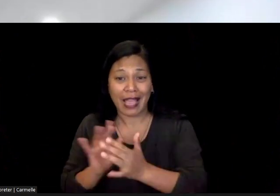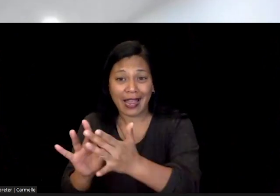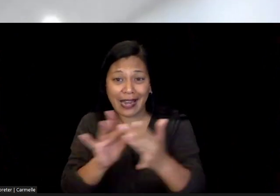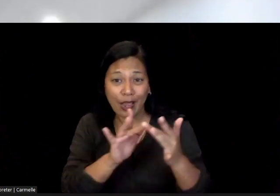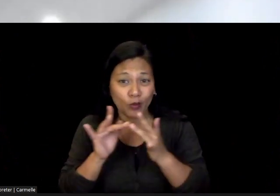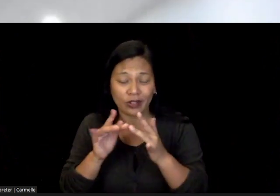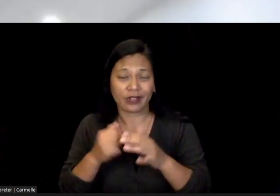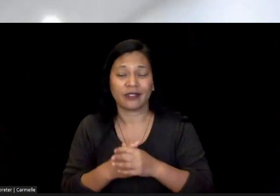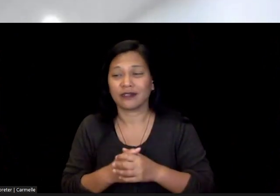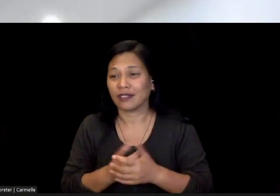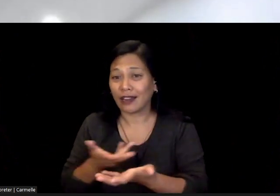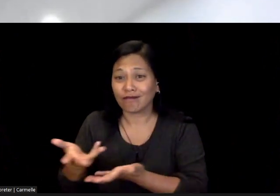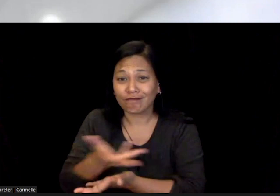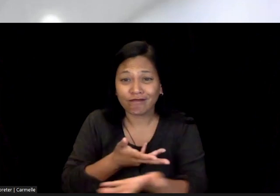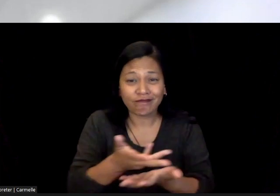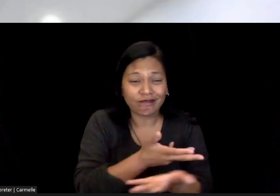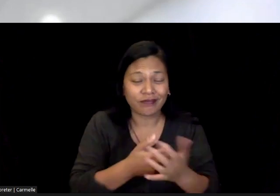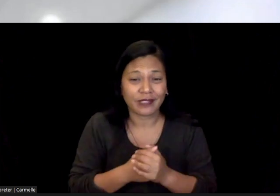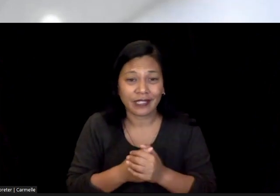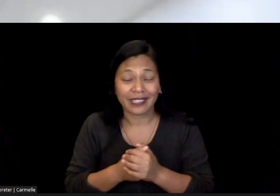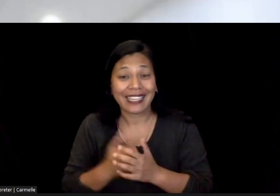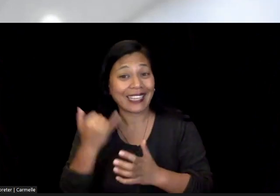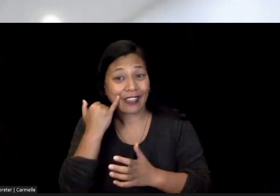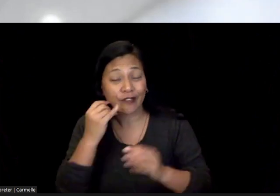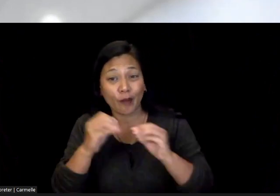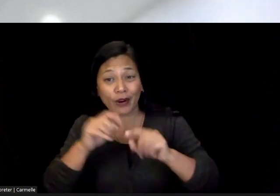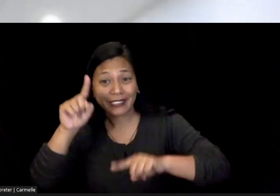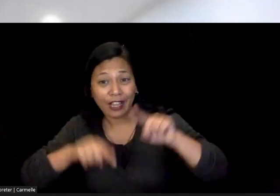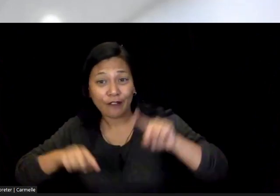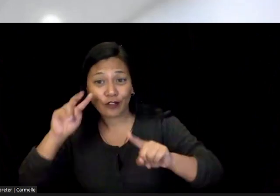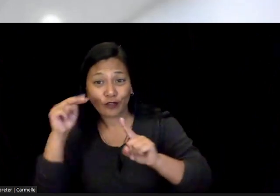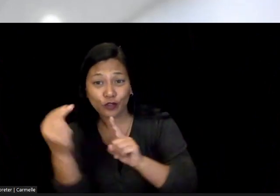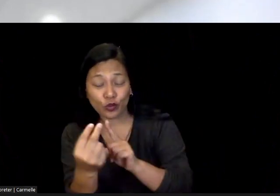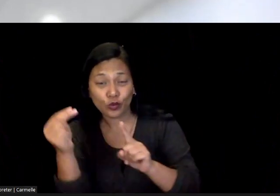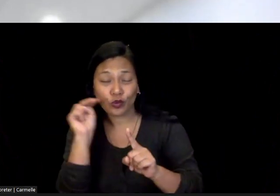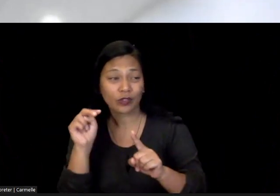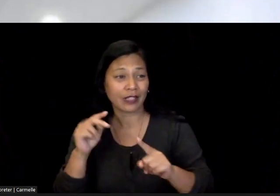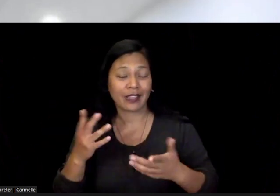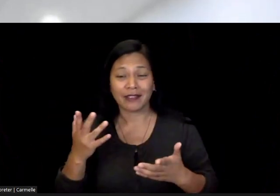And I think that just to get different creators in the room is going to, maybe it's not that project that gets